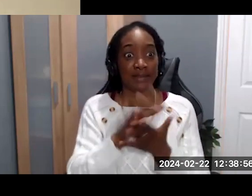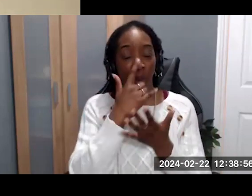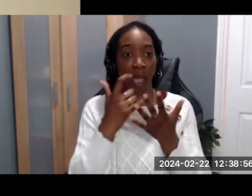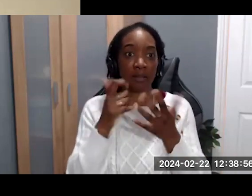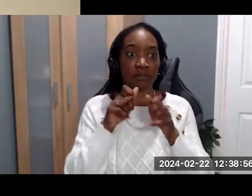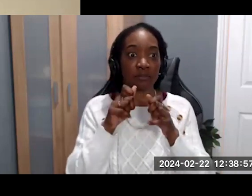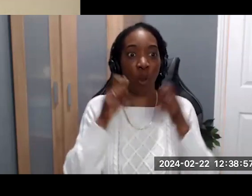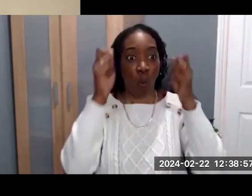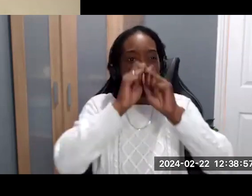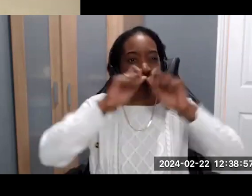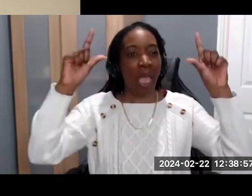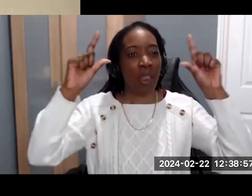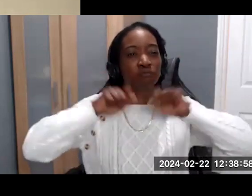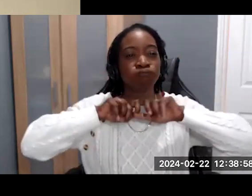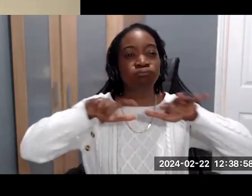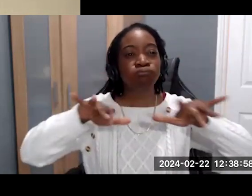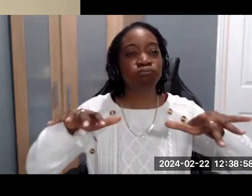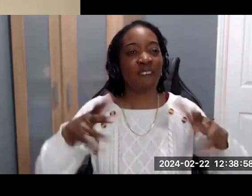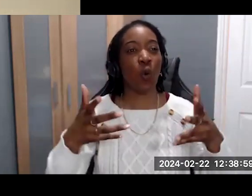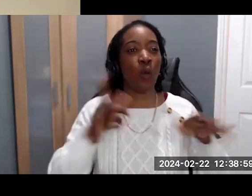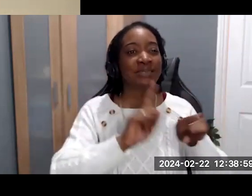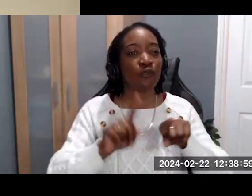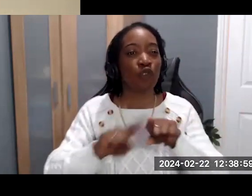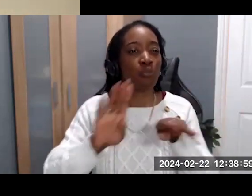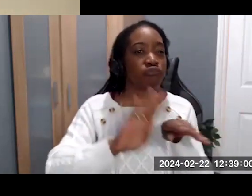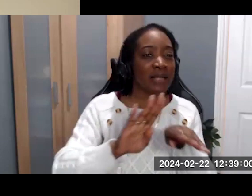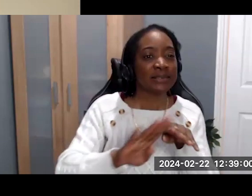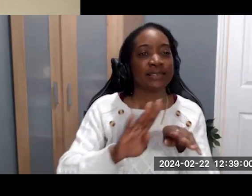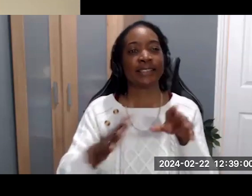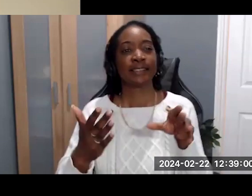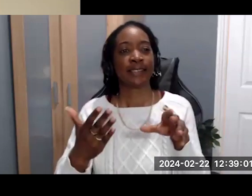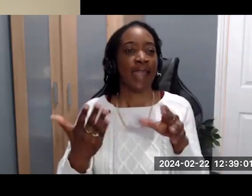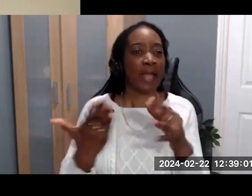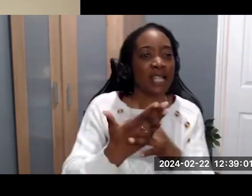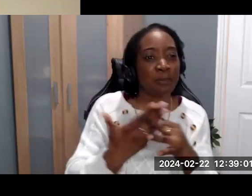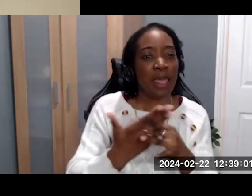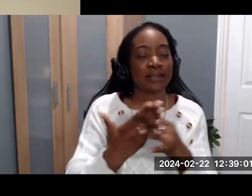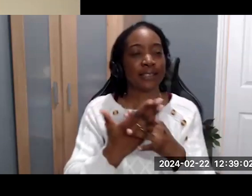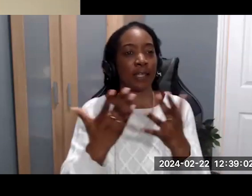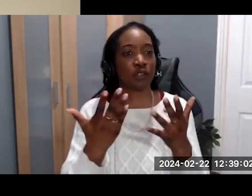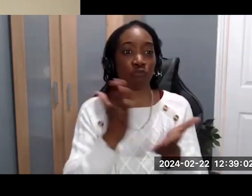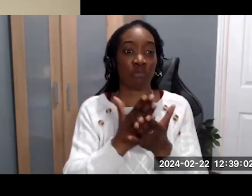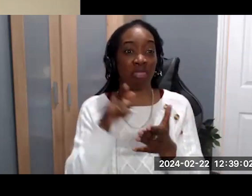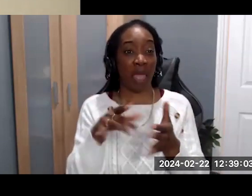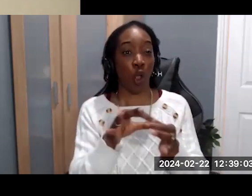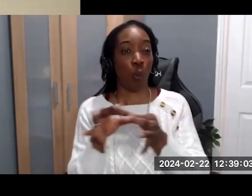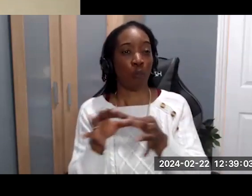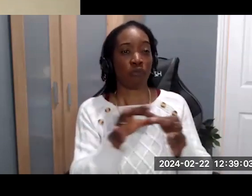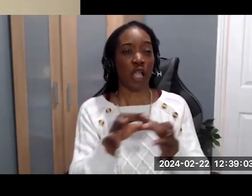practices on accessibility and it is also an important cooperation that favours exchange